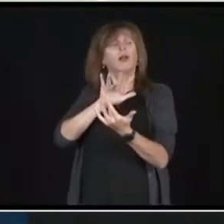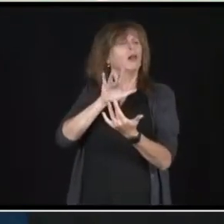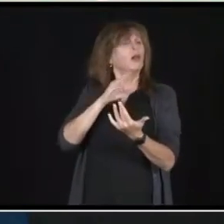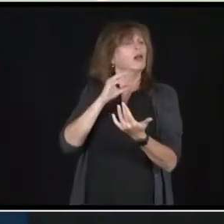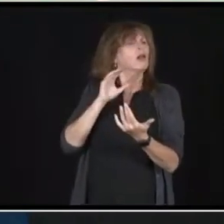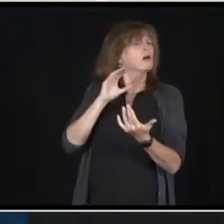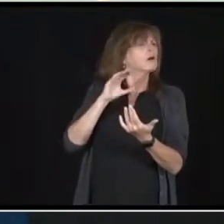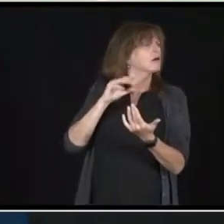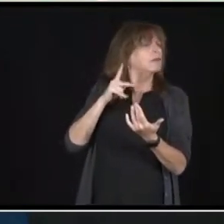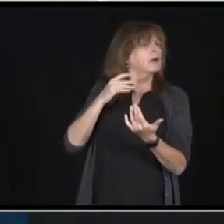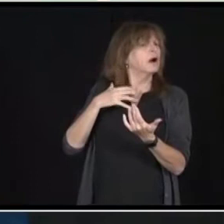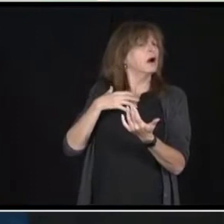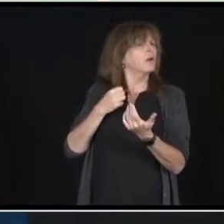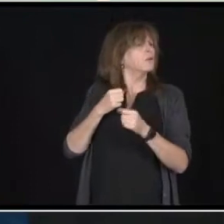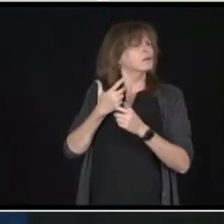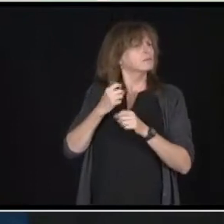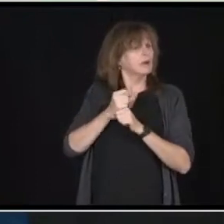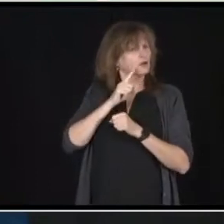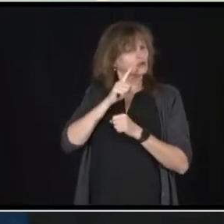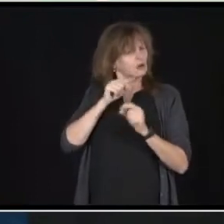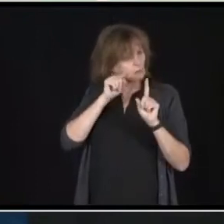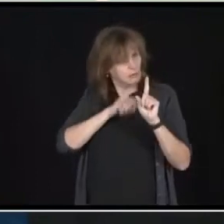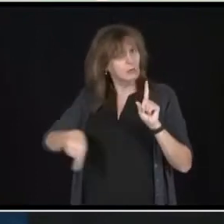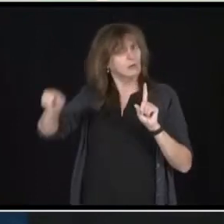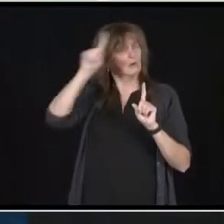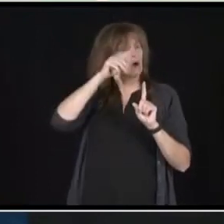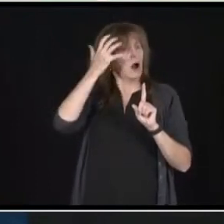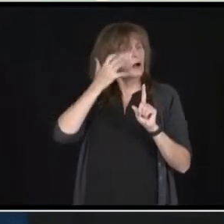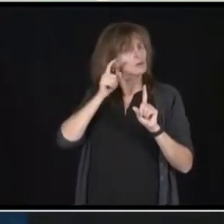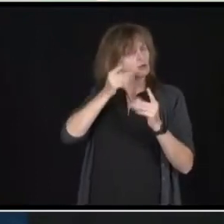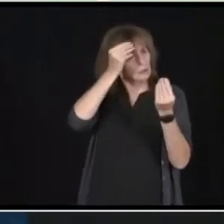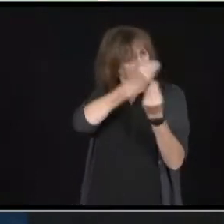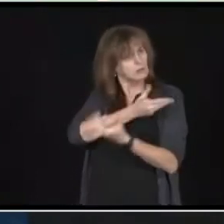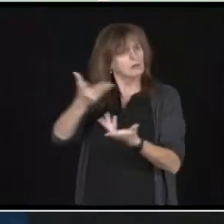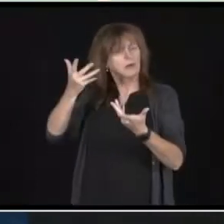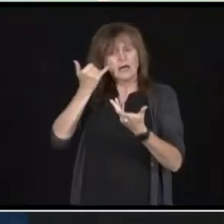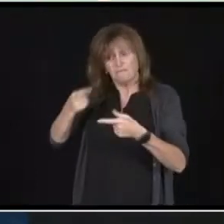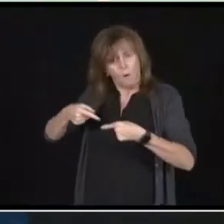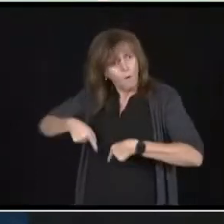I will follow-up with Ontario health later to get some communication out to all of the